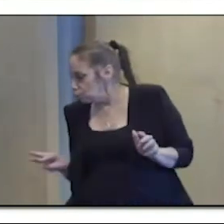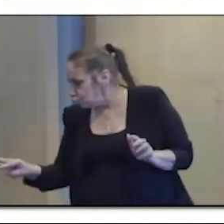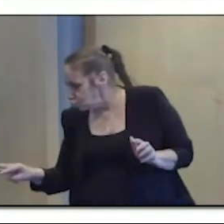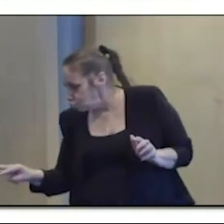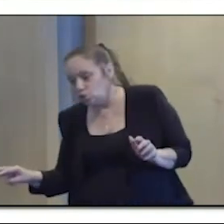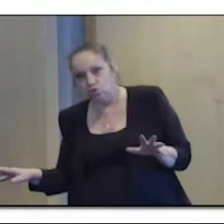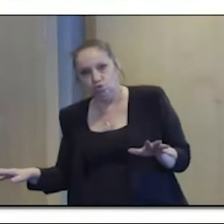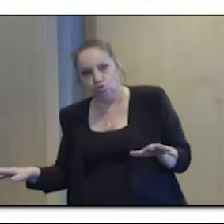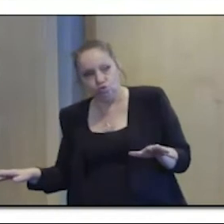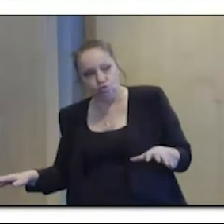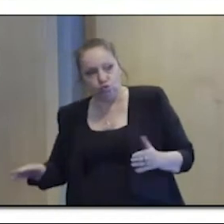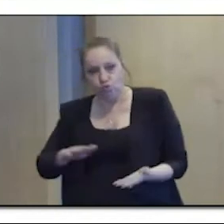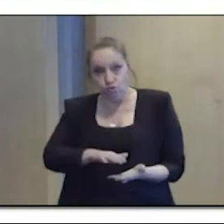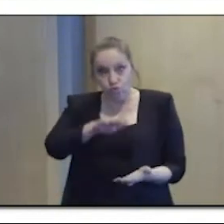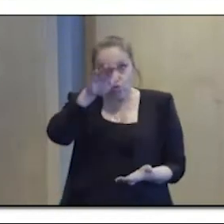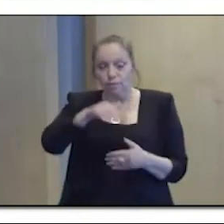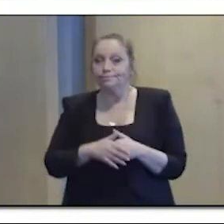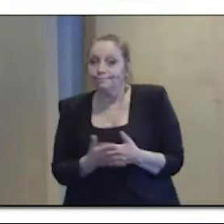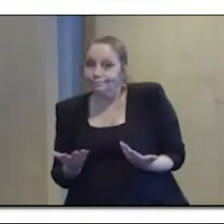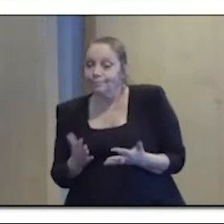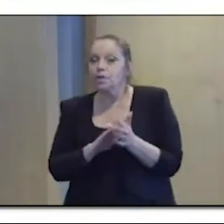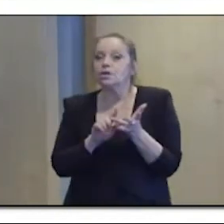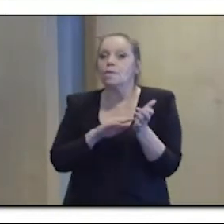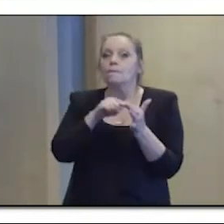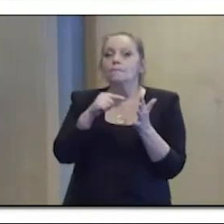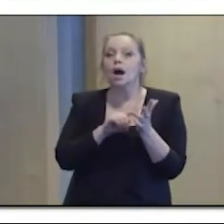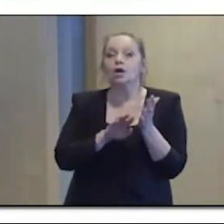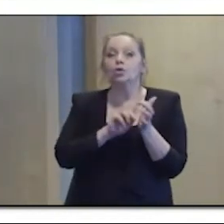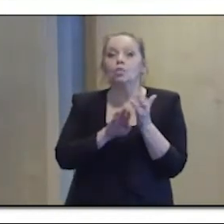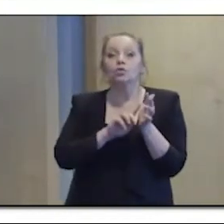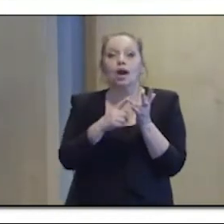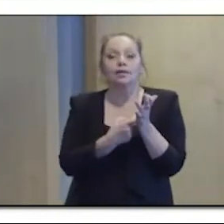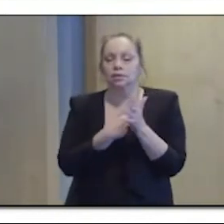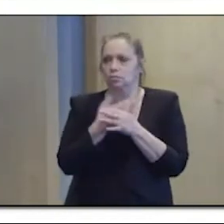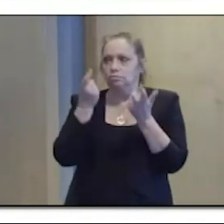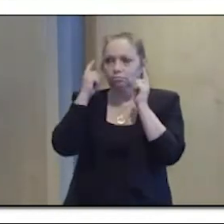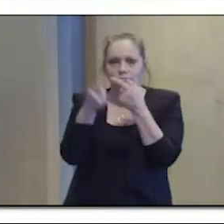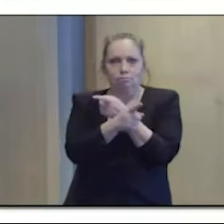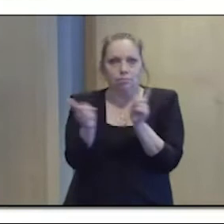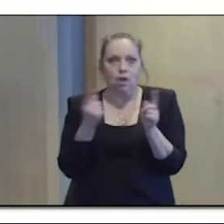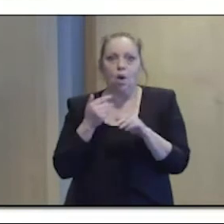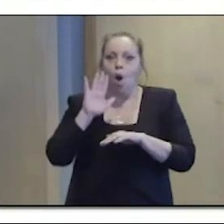networks and the market operator are very concerned about us all getting home on a hot day